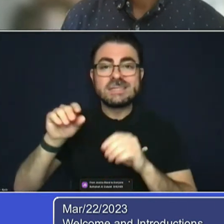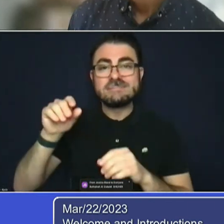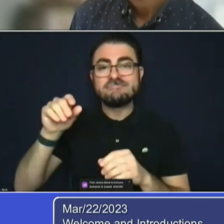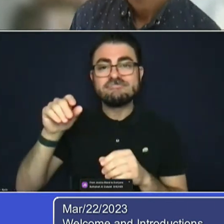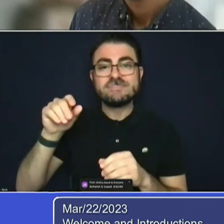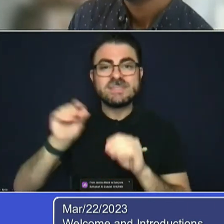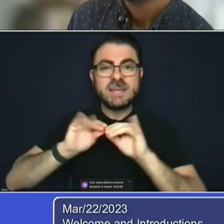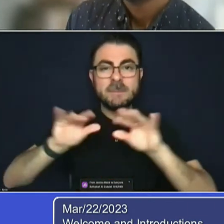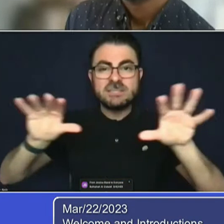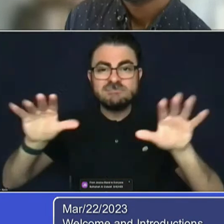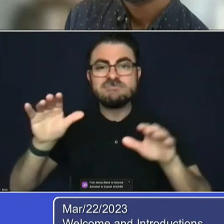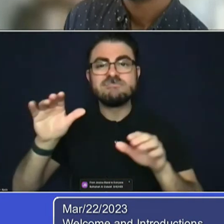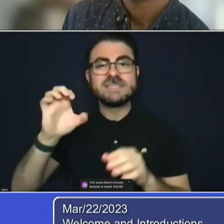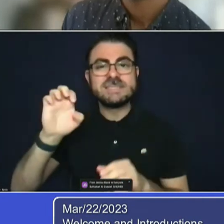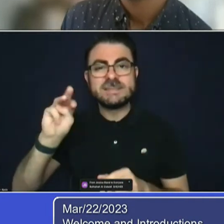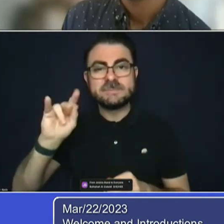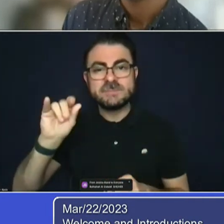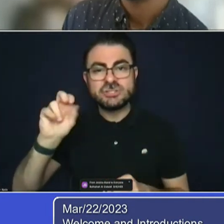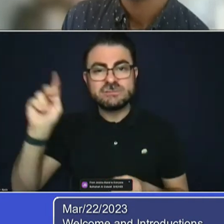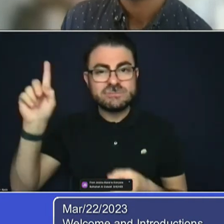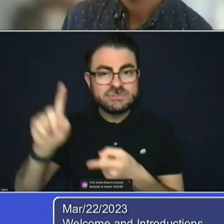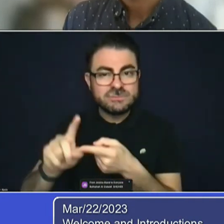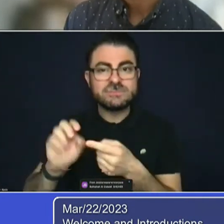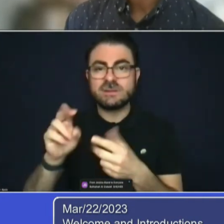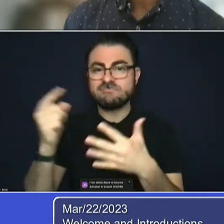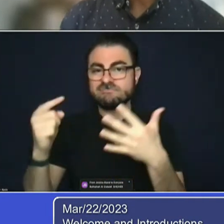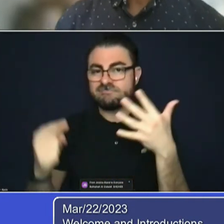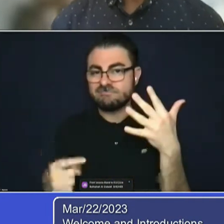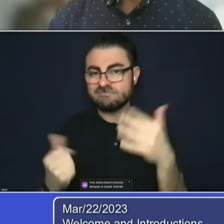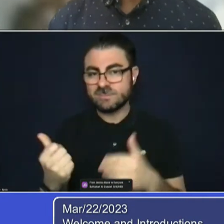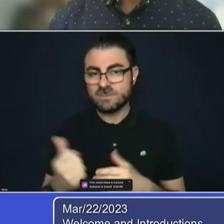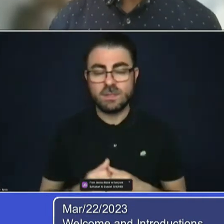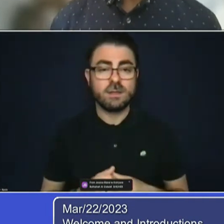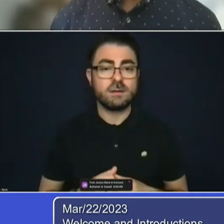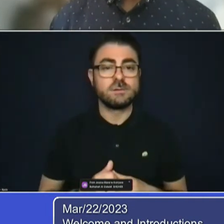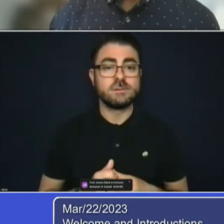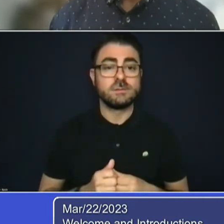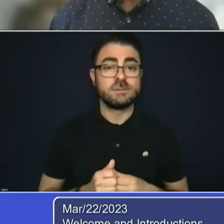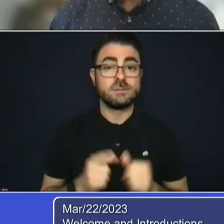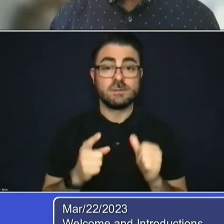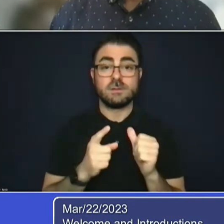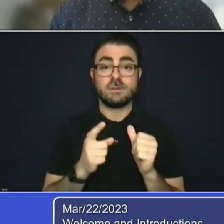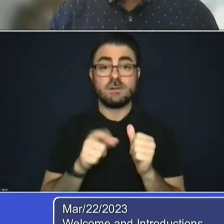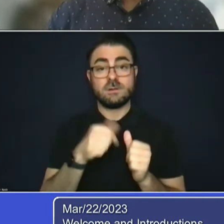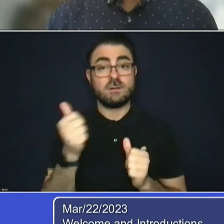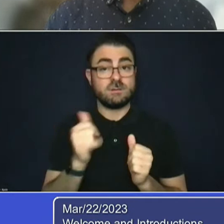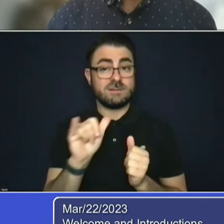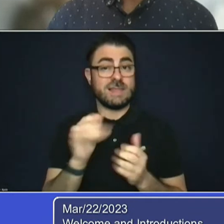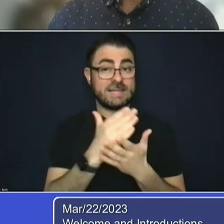ENERGY EFFICIENCY, OR GREEN INFRASTRUCTURE AND SO FORTH.